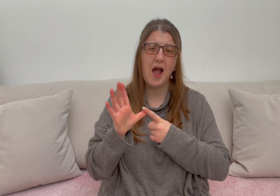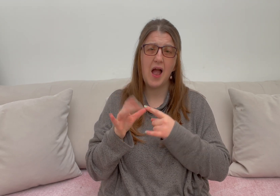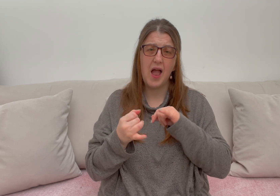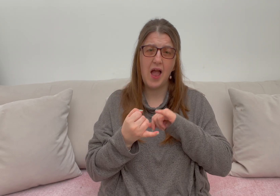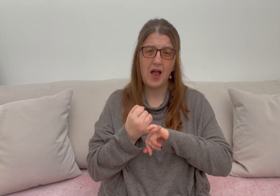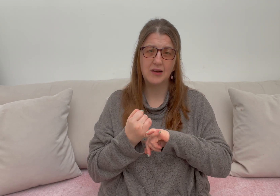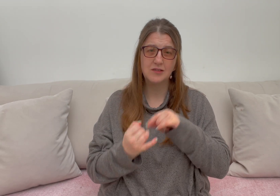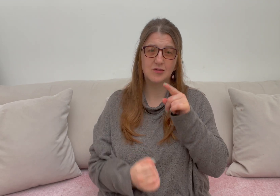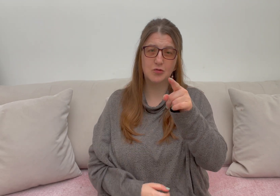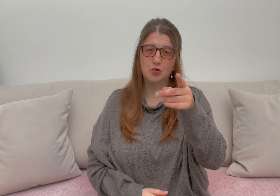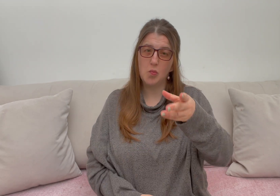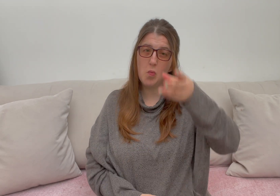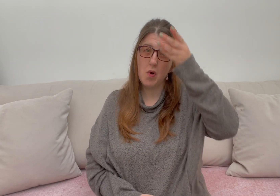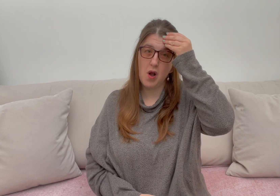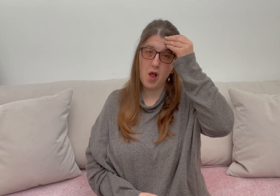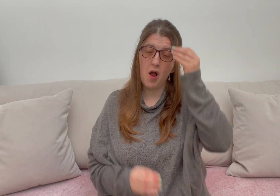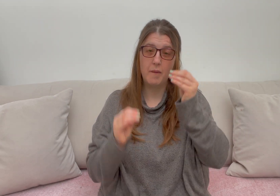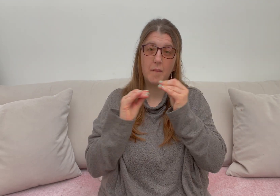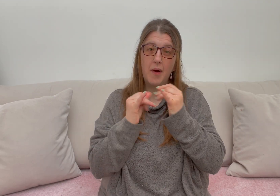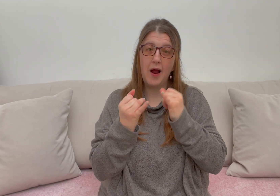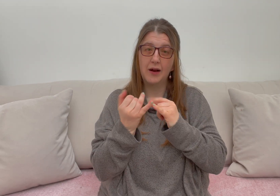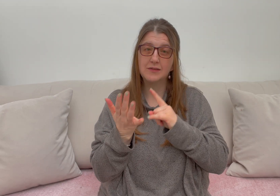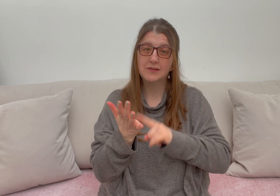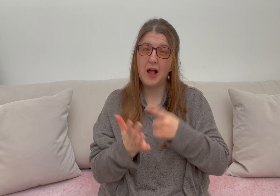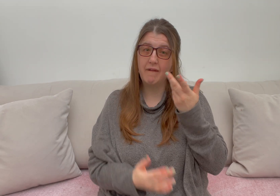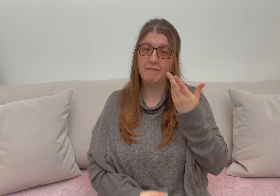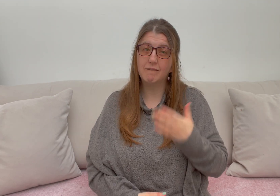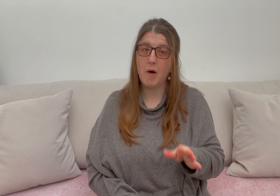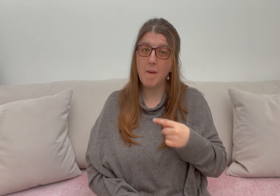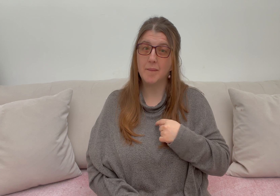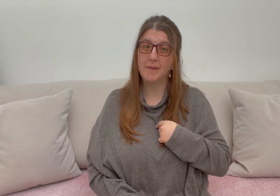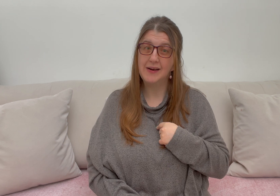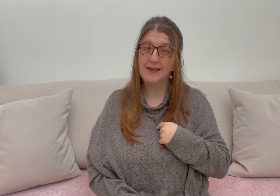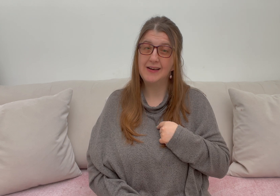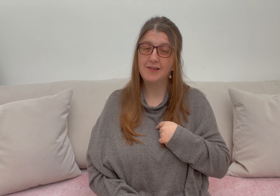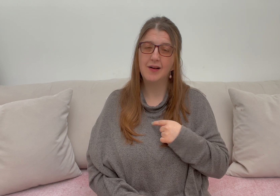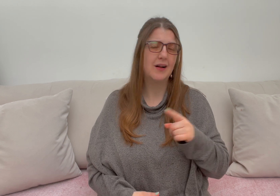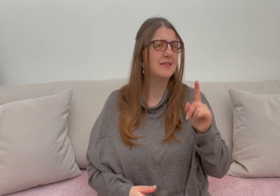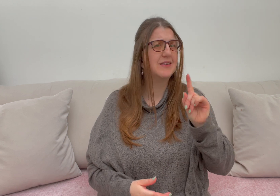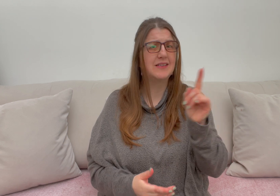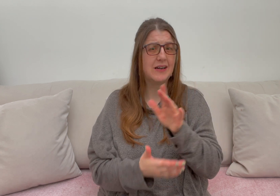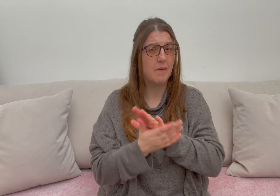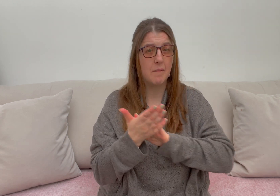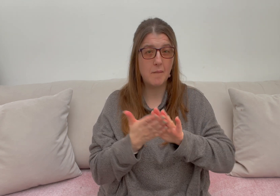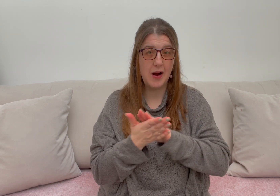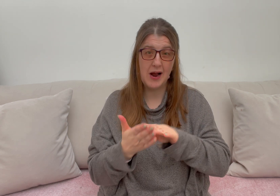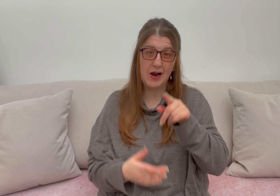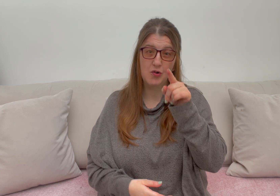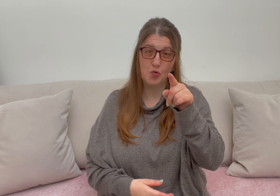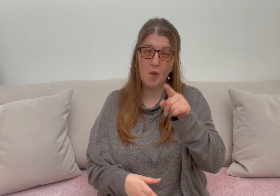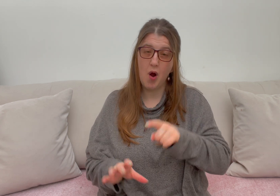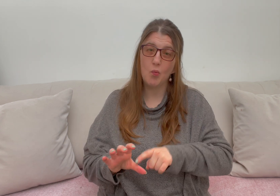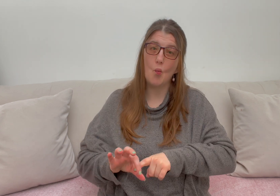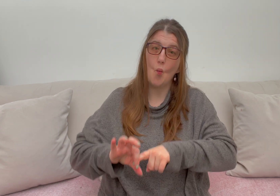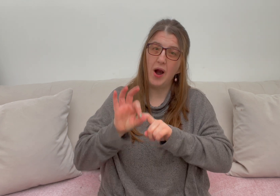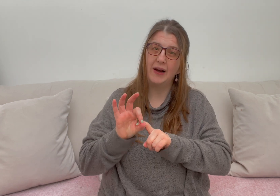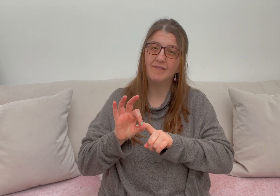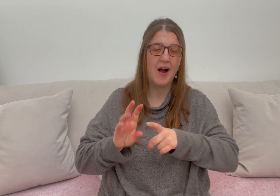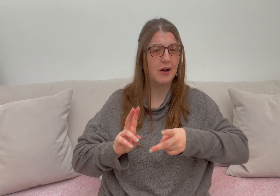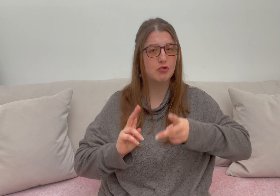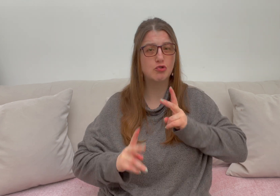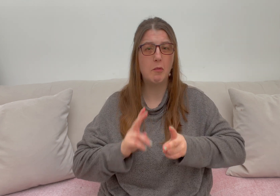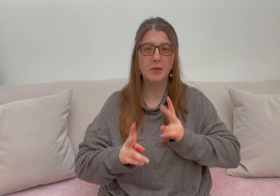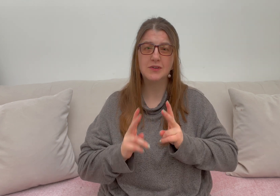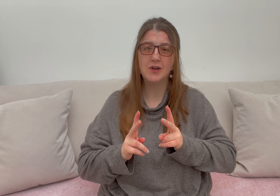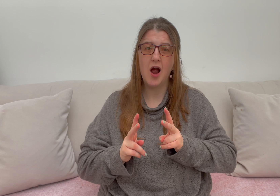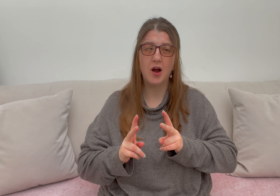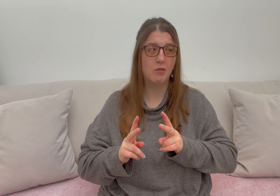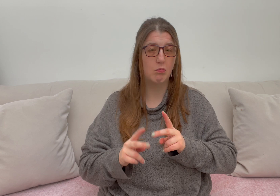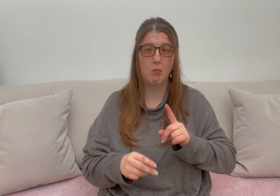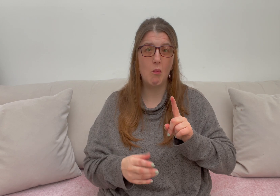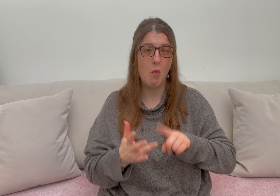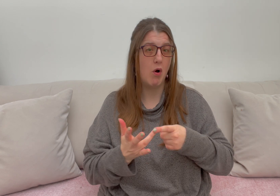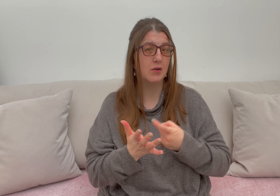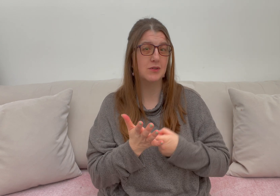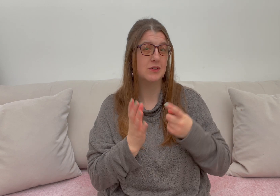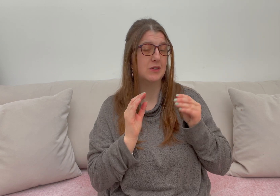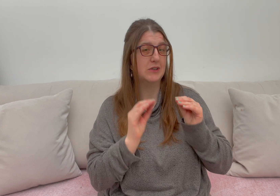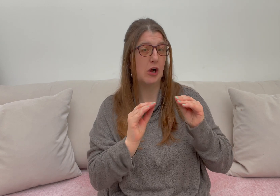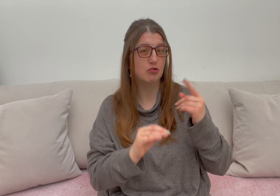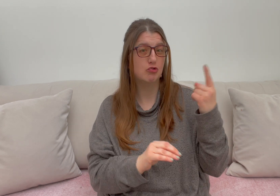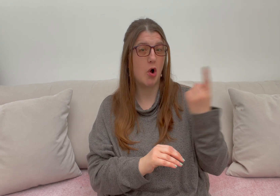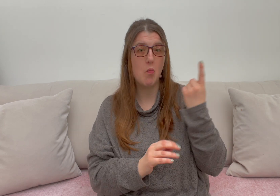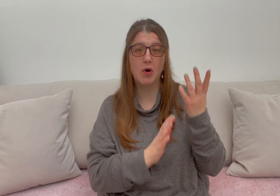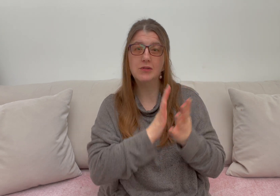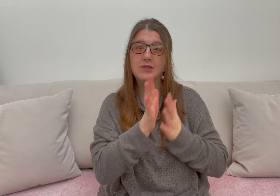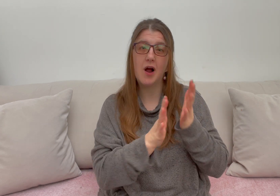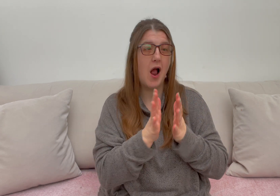As learning BSL from me does not mean you are qualified to be an interpreter or teaching someone else to sign